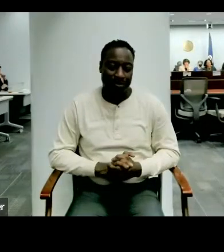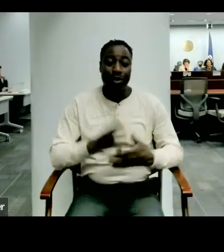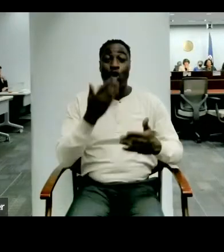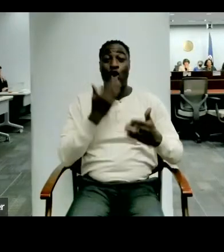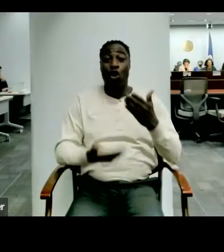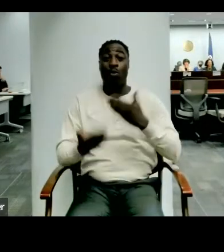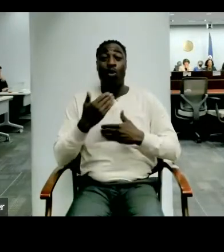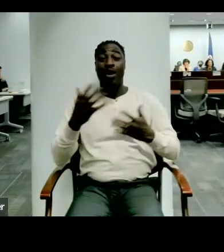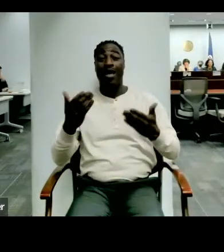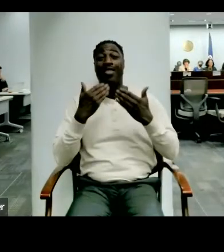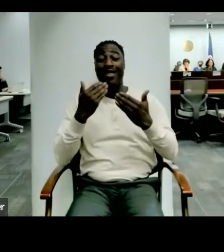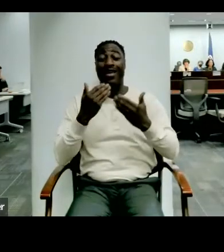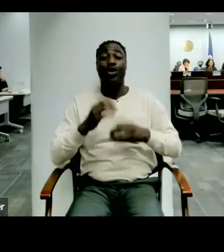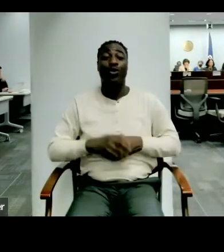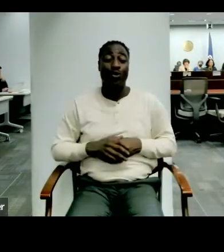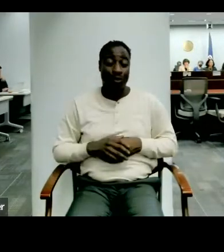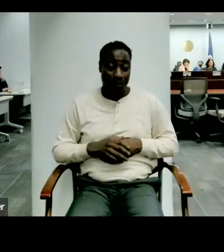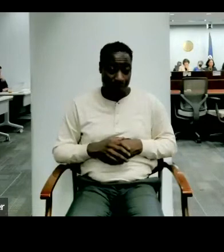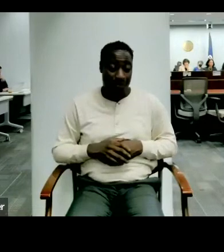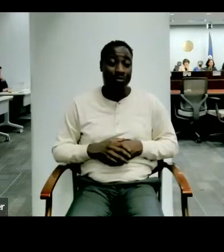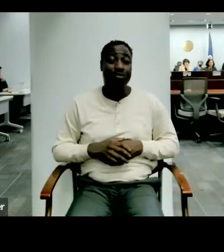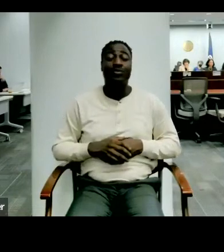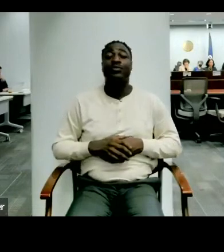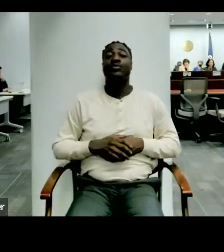Thank you, Chair Burrows, Vice Chair Samuels and Commissioners,